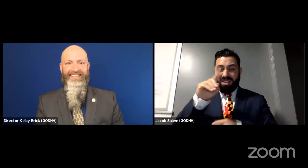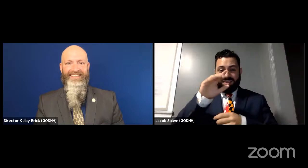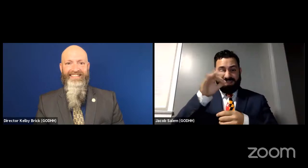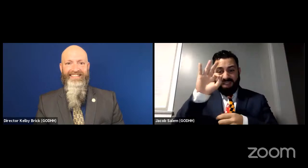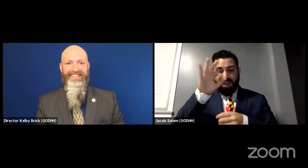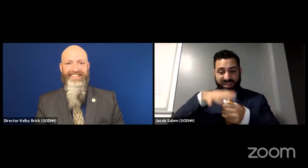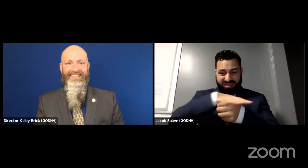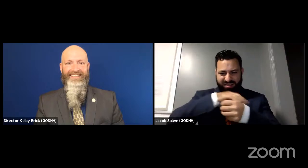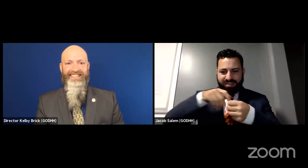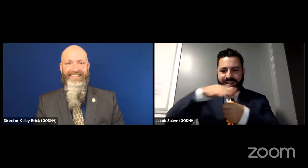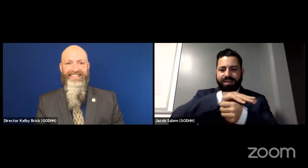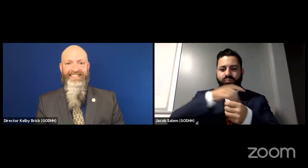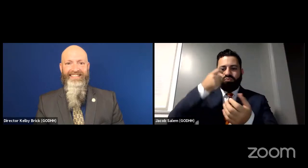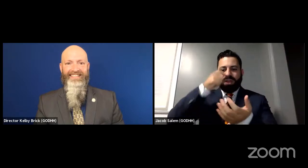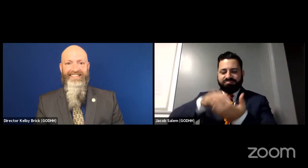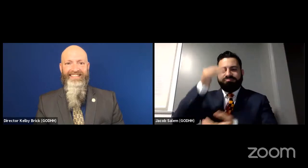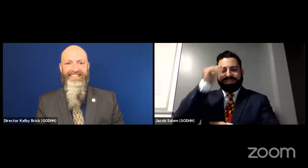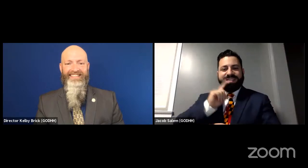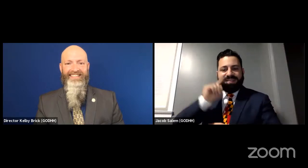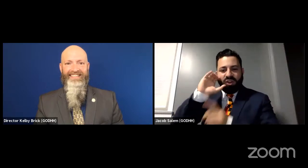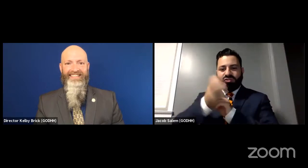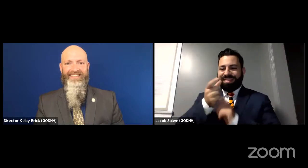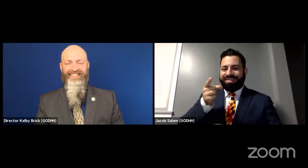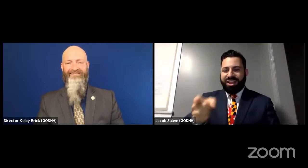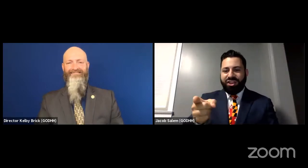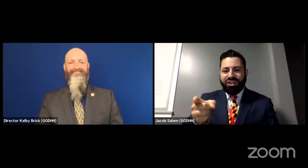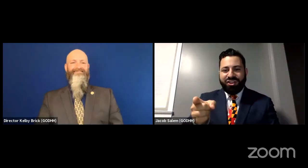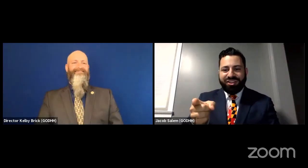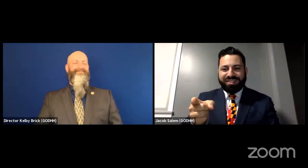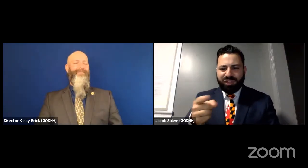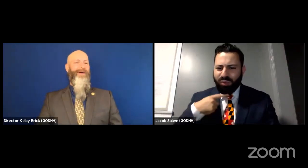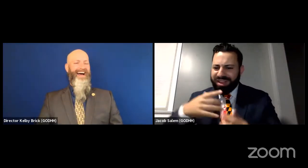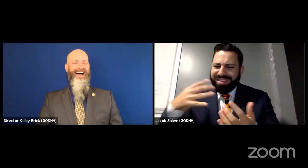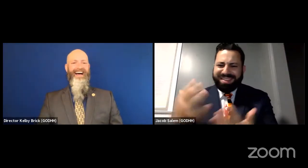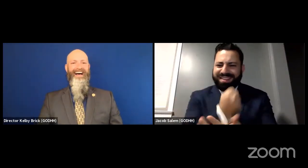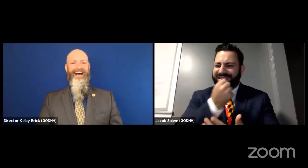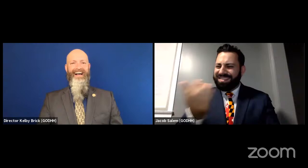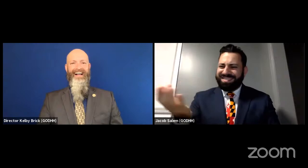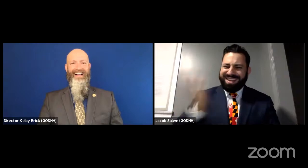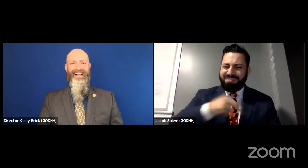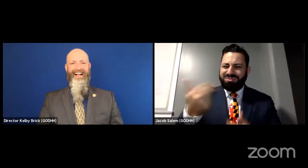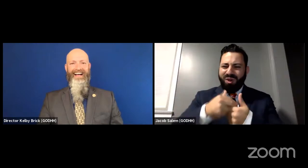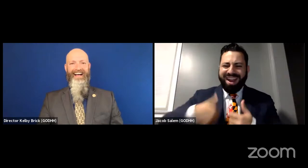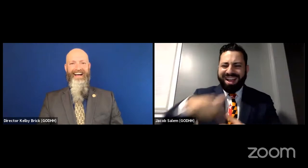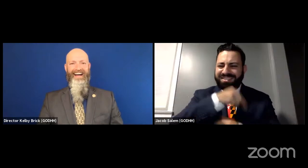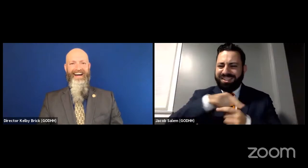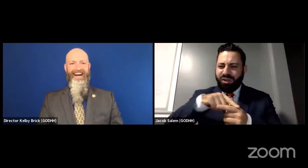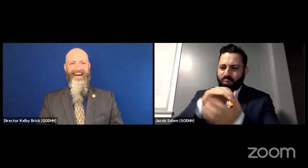Again, they live in the Maryland and Frederick area and they were recognized there. I would